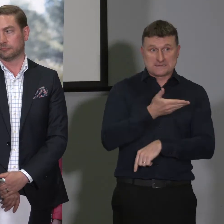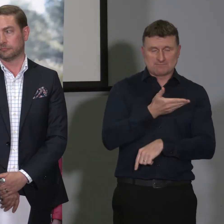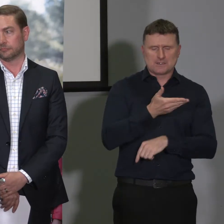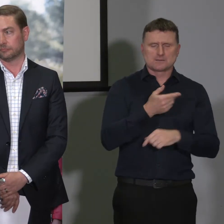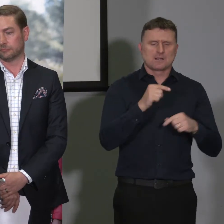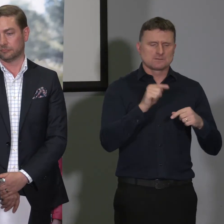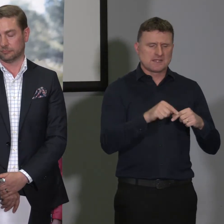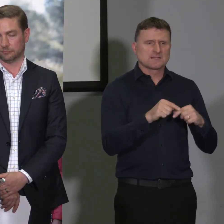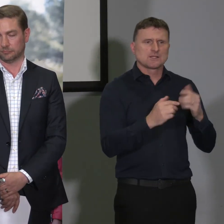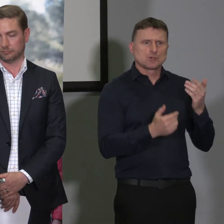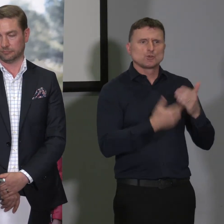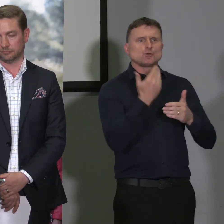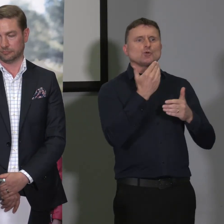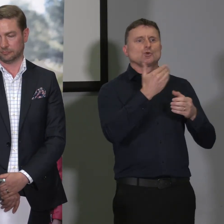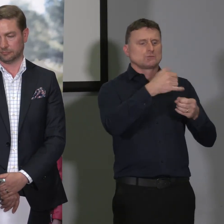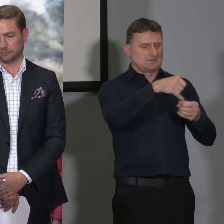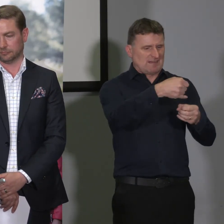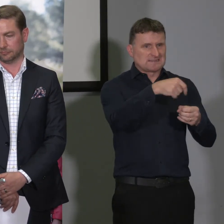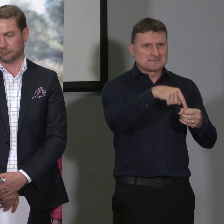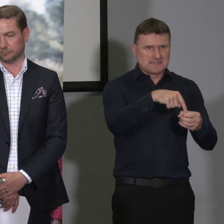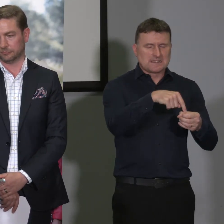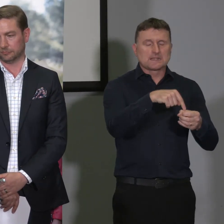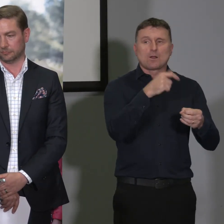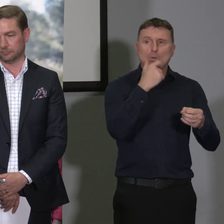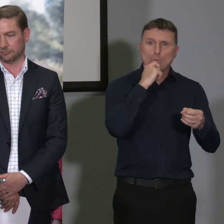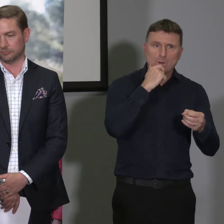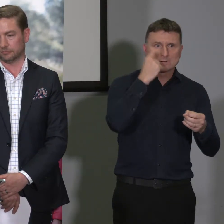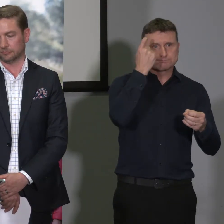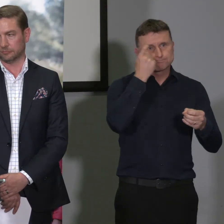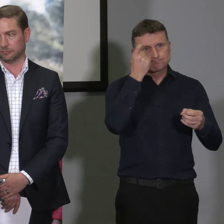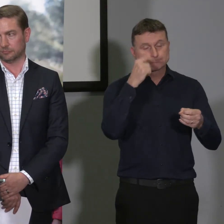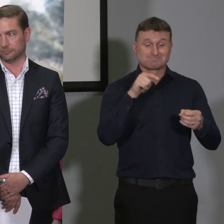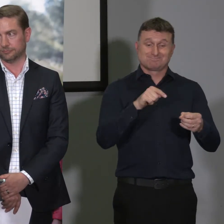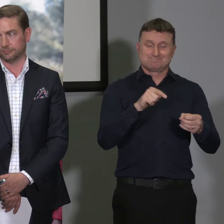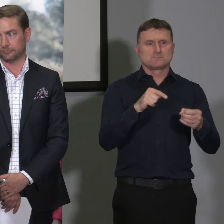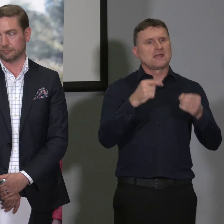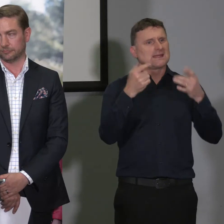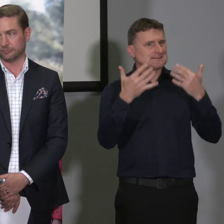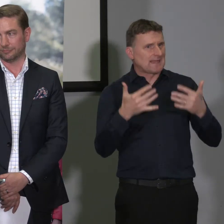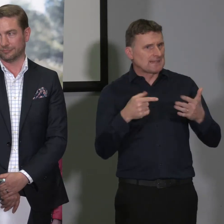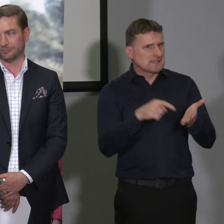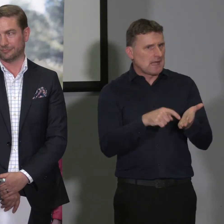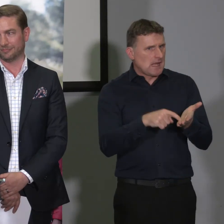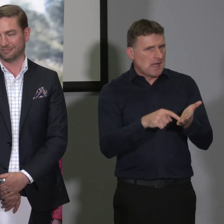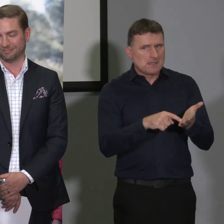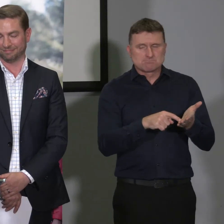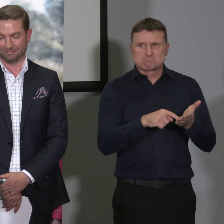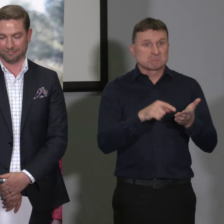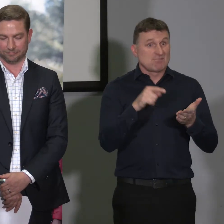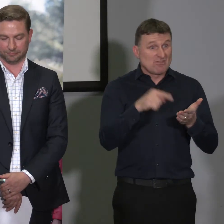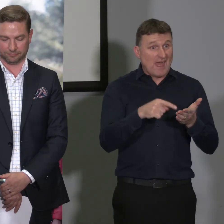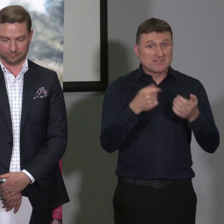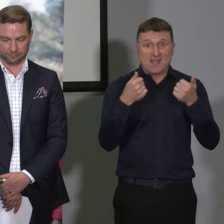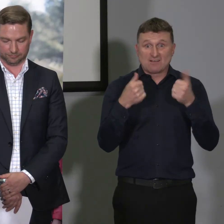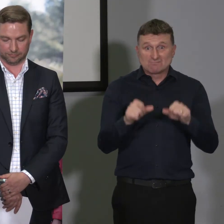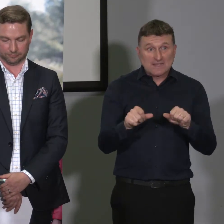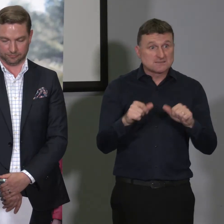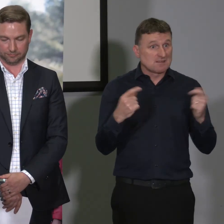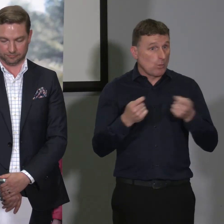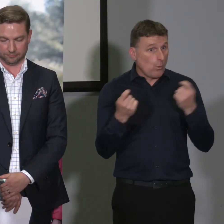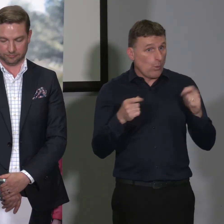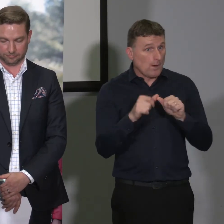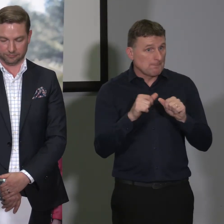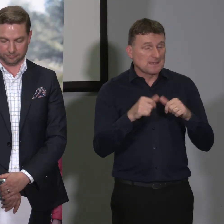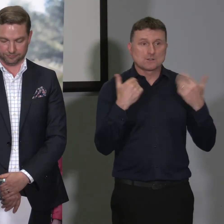the bivalent vaccine, BA.45